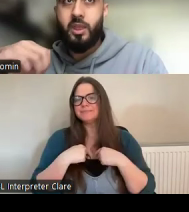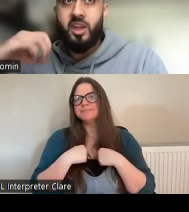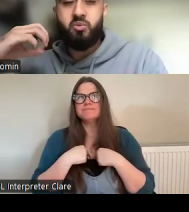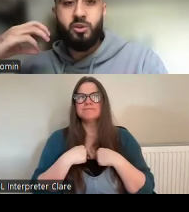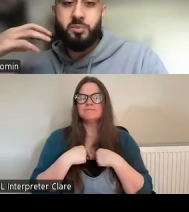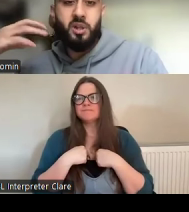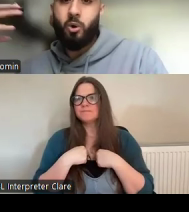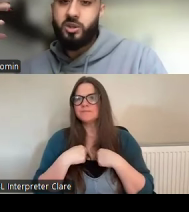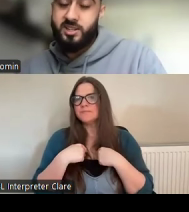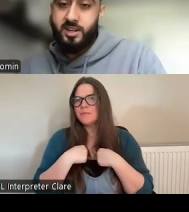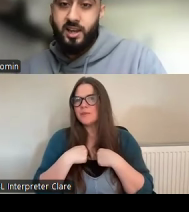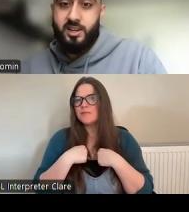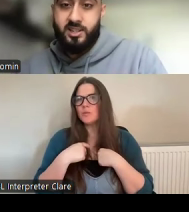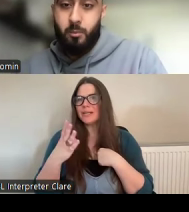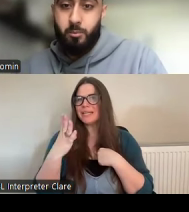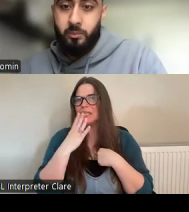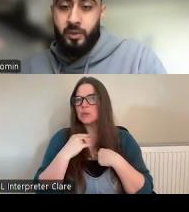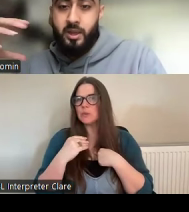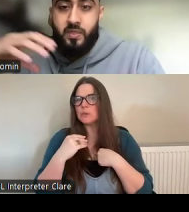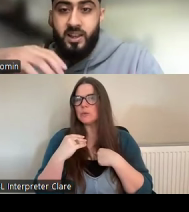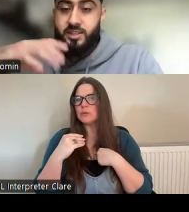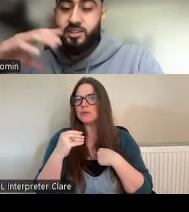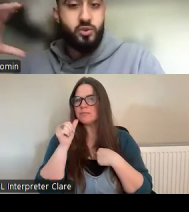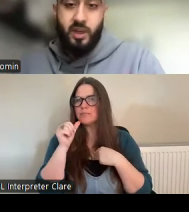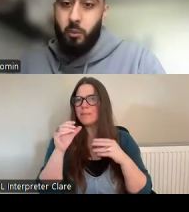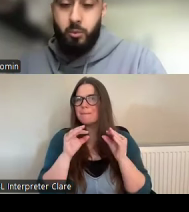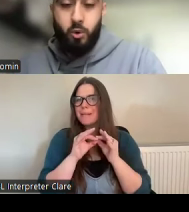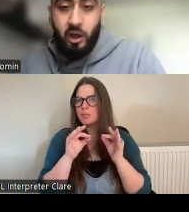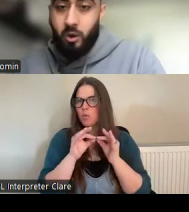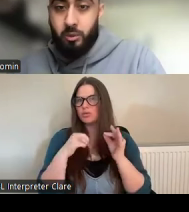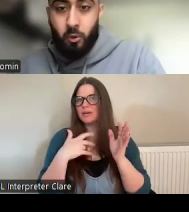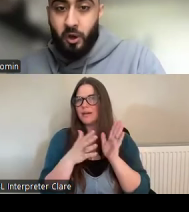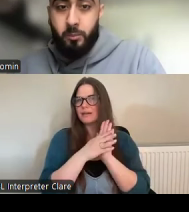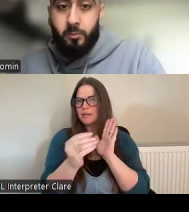if we use billboards as an example, that's the street that we're putting our billboard on.